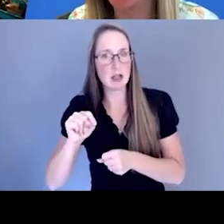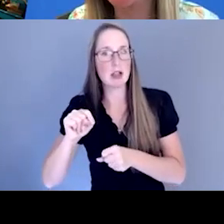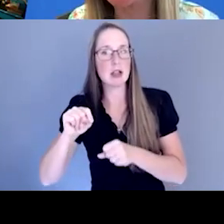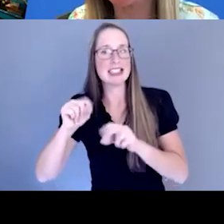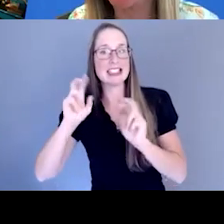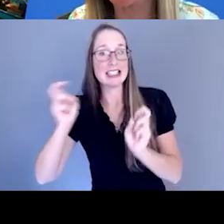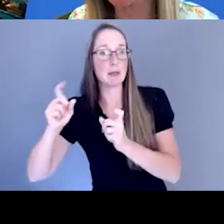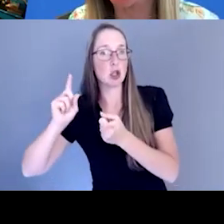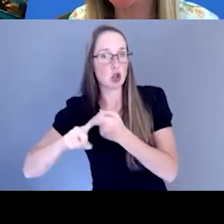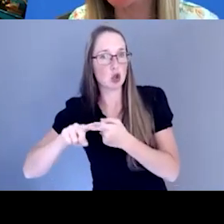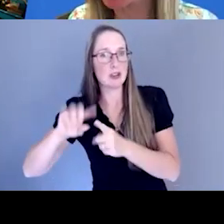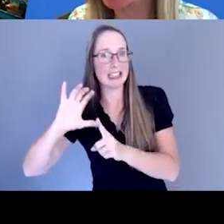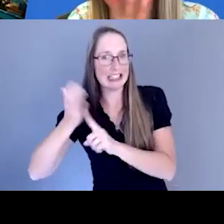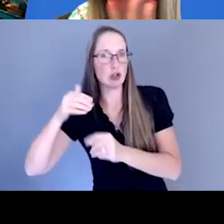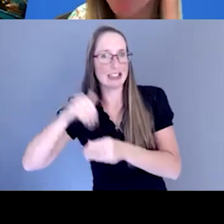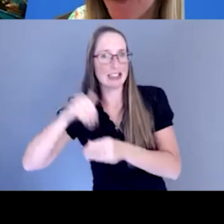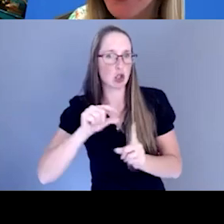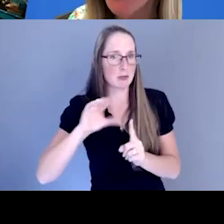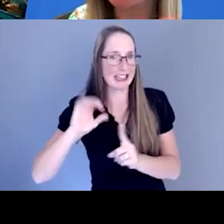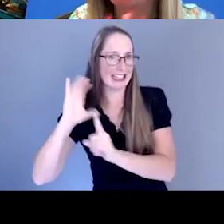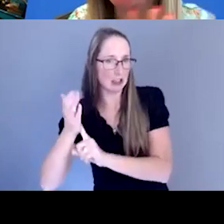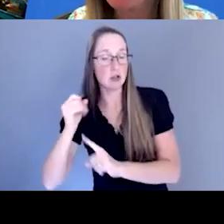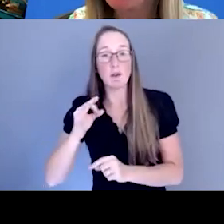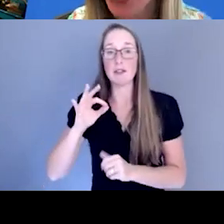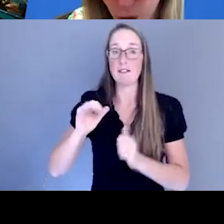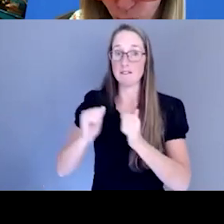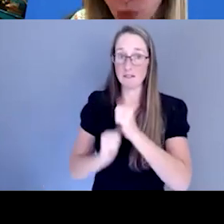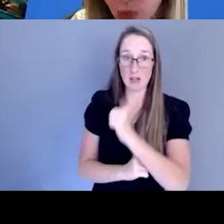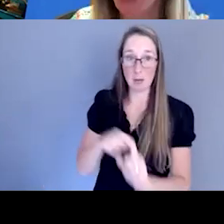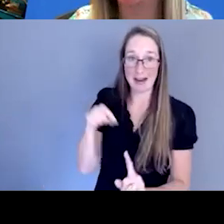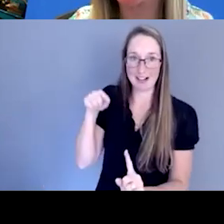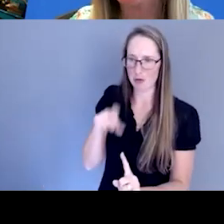are identified in the term and conditions. Fundamentally, no real changes,